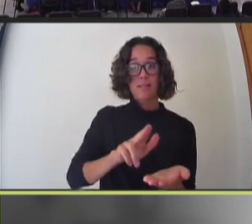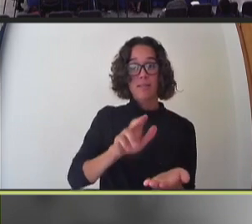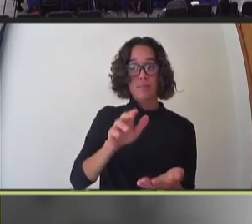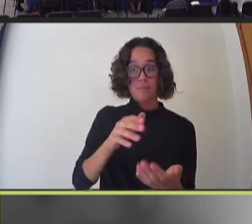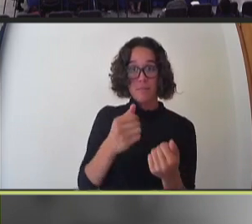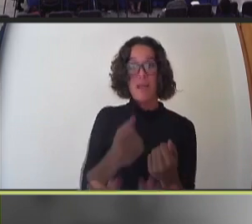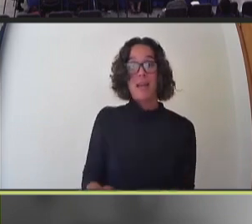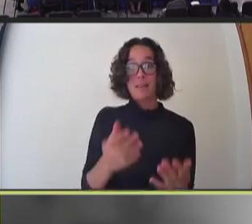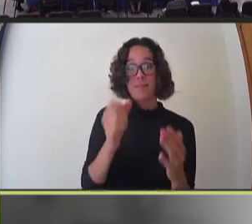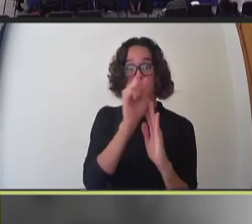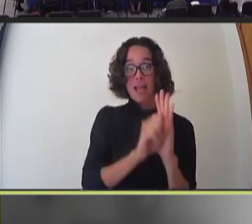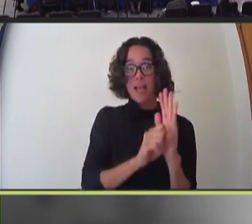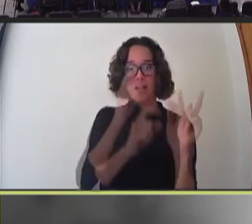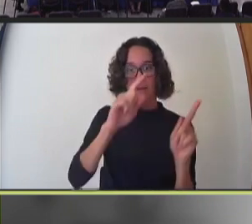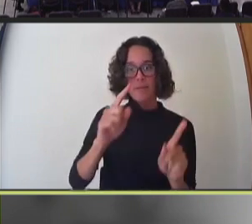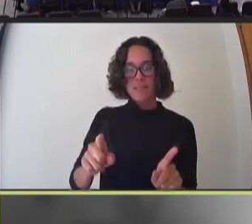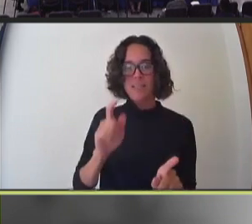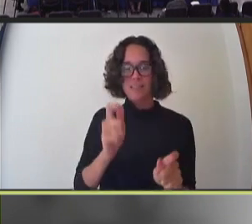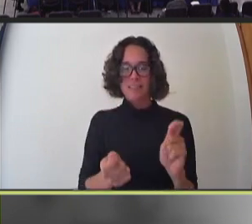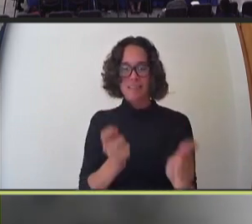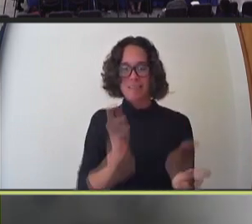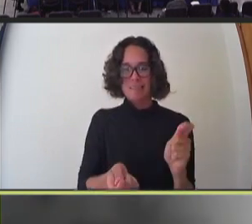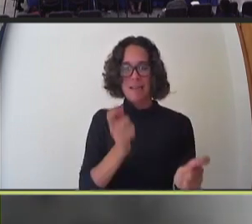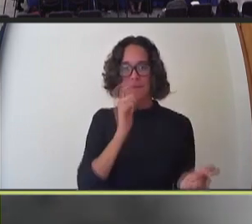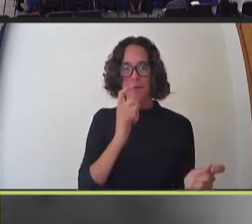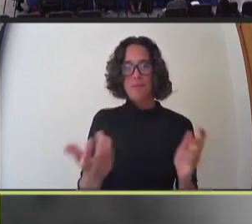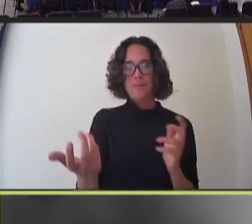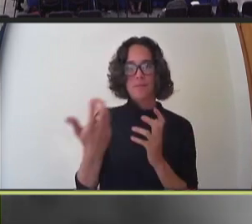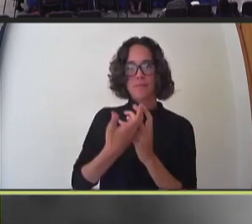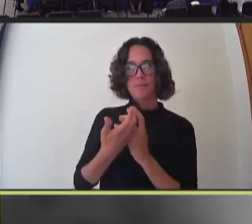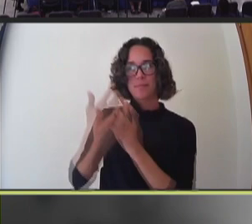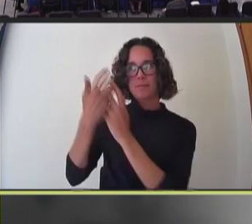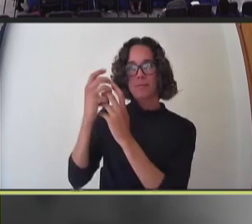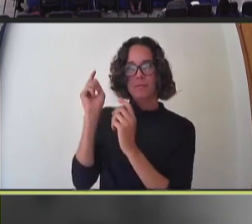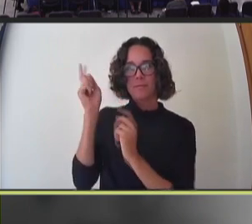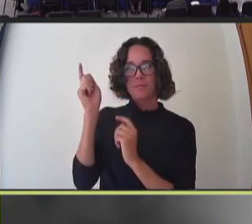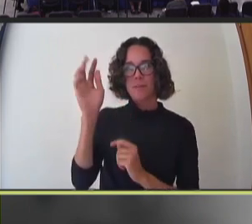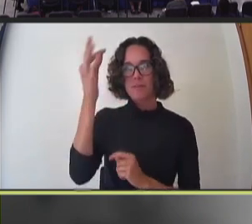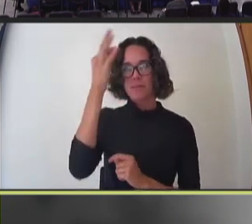they have to be modified to meet our federal legal and privacy requirements,